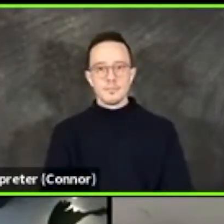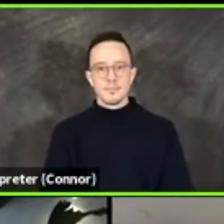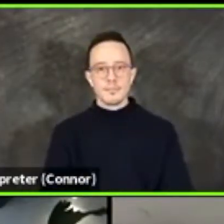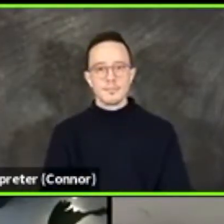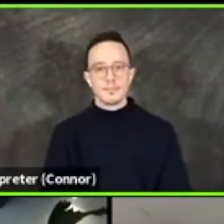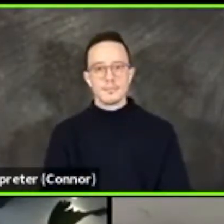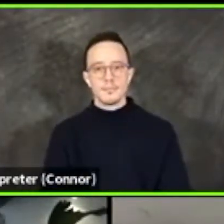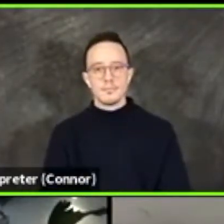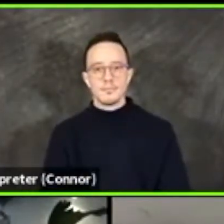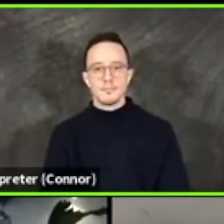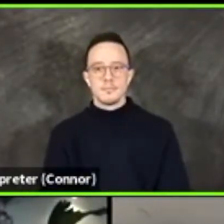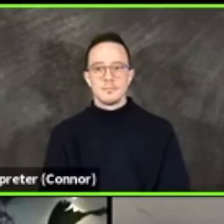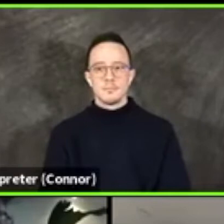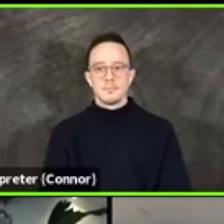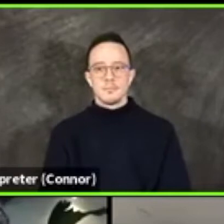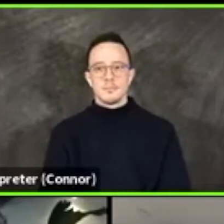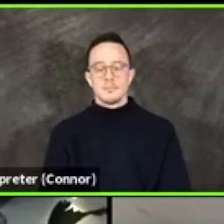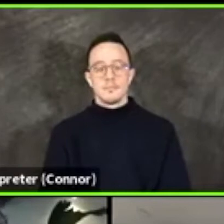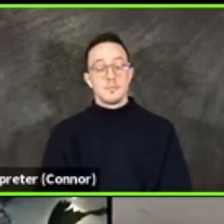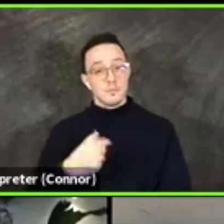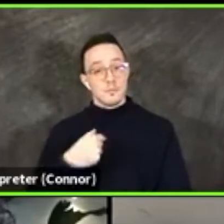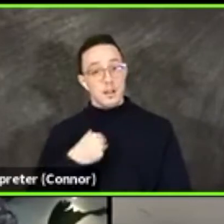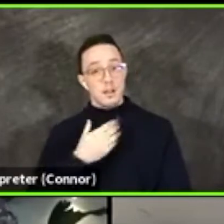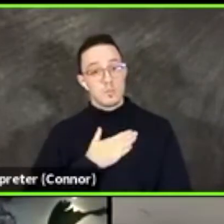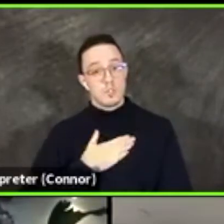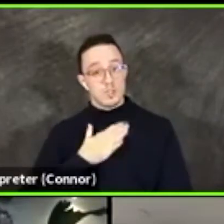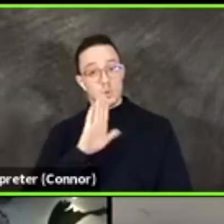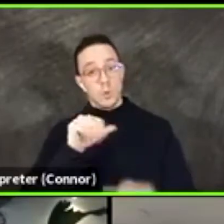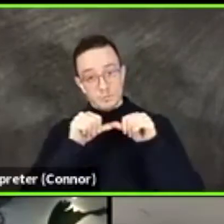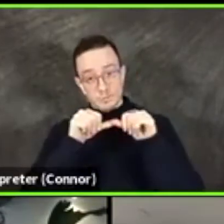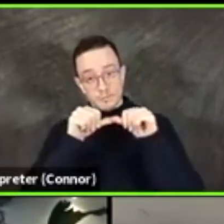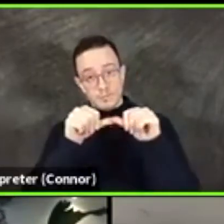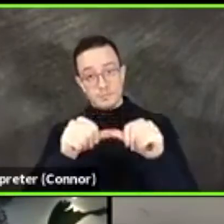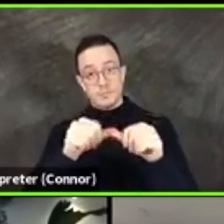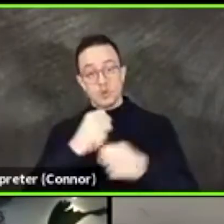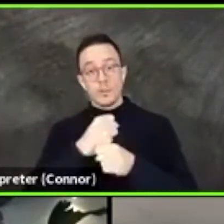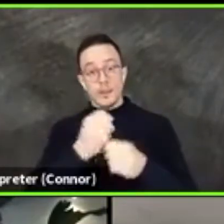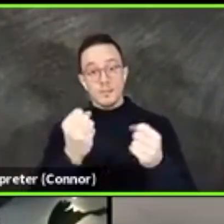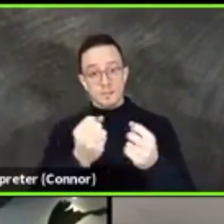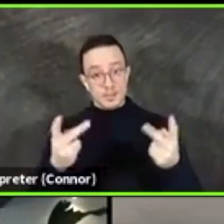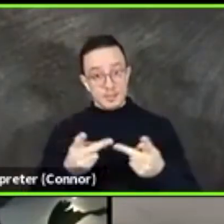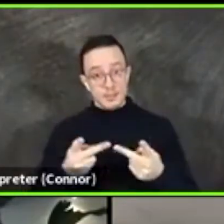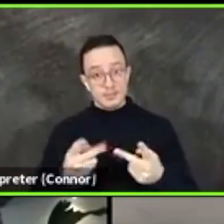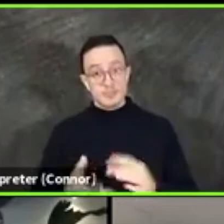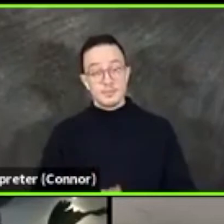I APPRECIATE YOUR CONTINUOUS OF CREATING THOSE PLACES, WHERE -- YOU KNOW, KNOWING THE